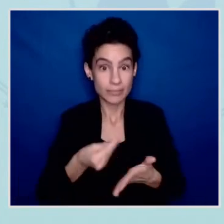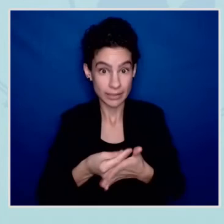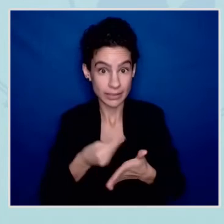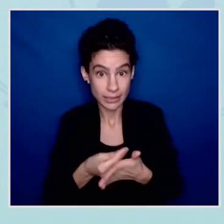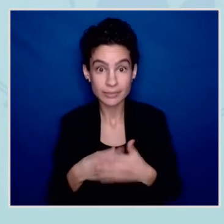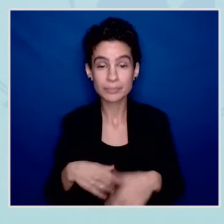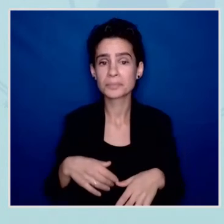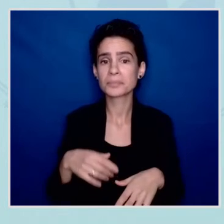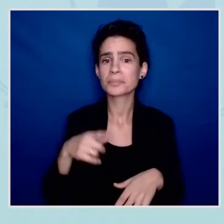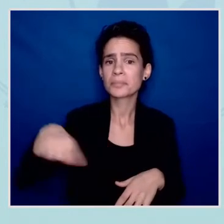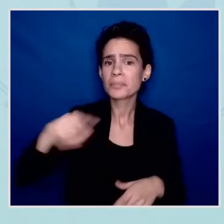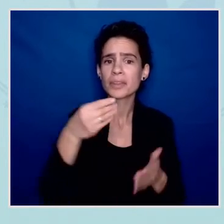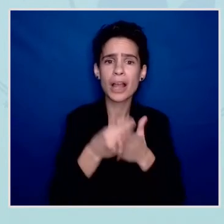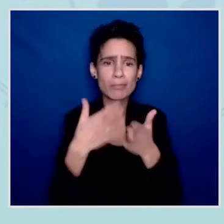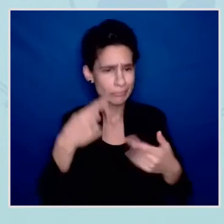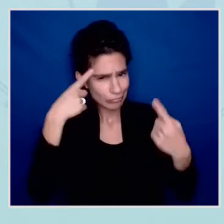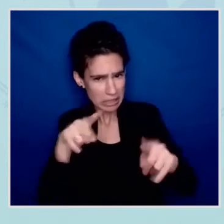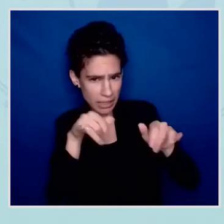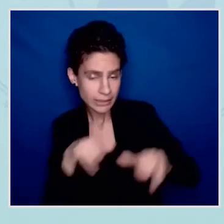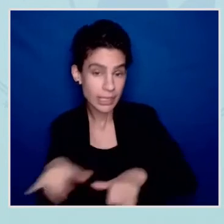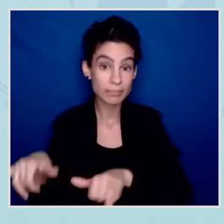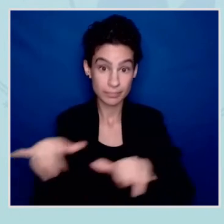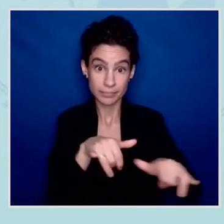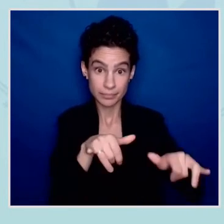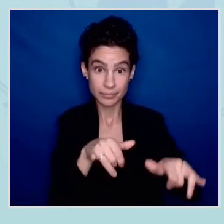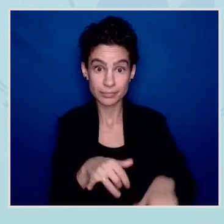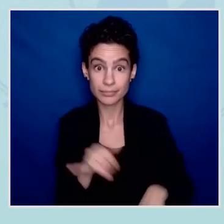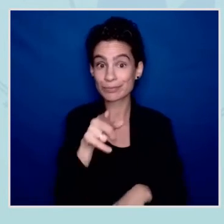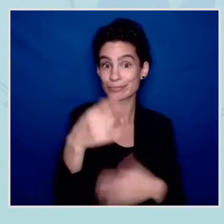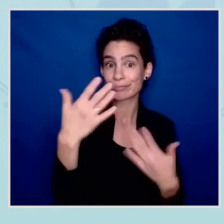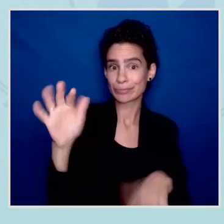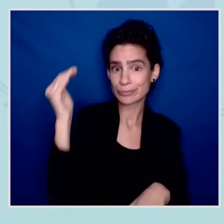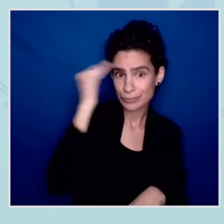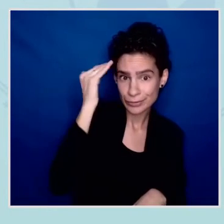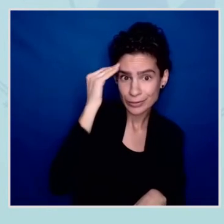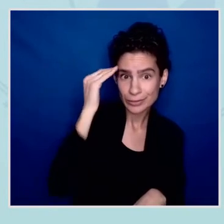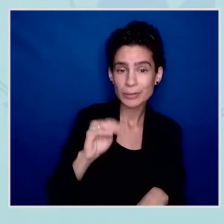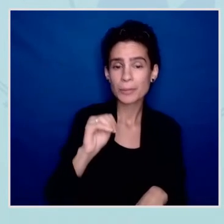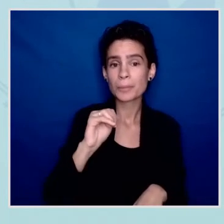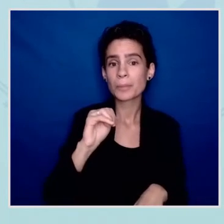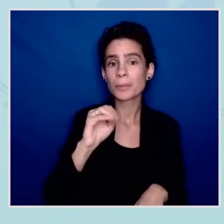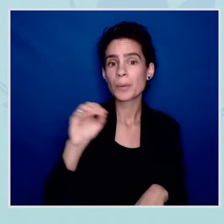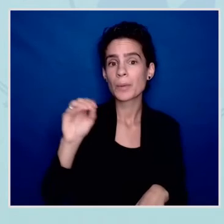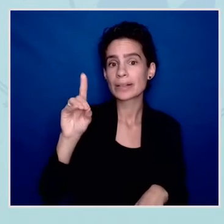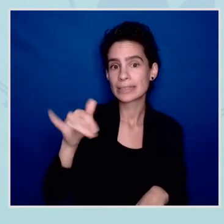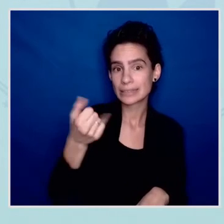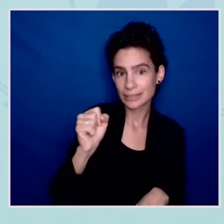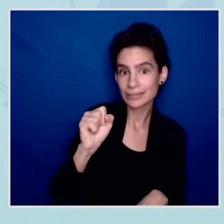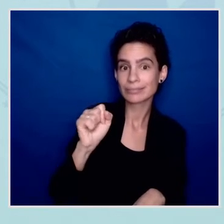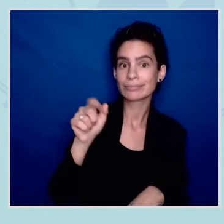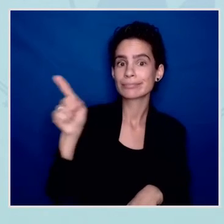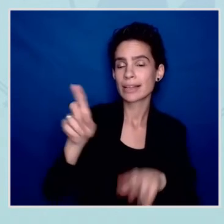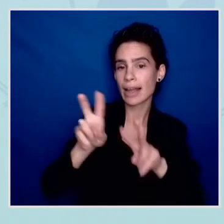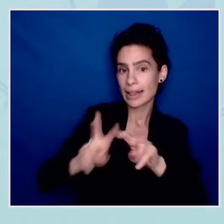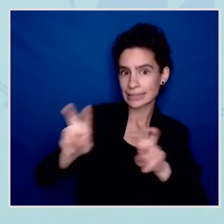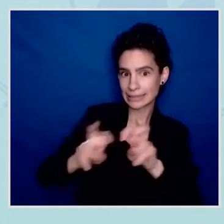WORSE, WE SHOULD BE INVESTING